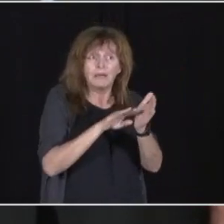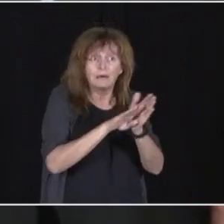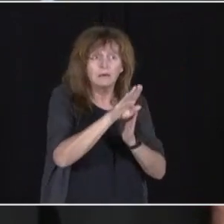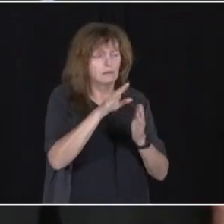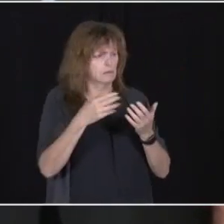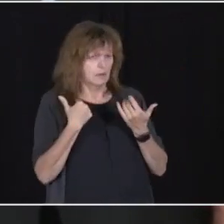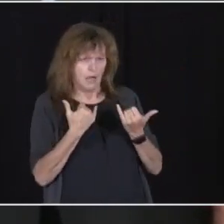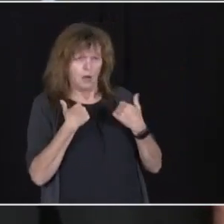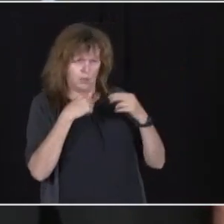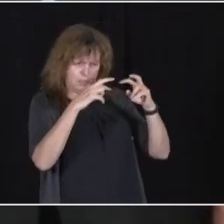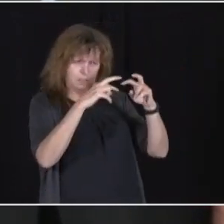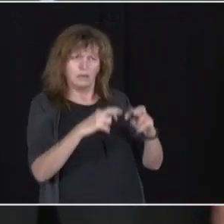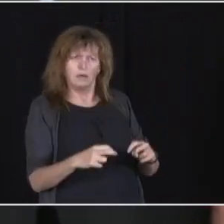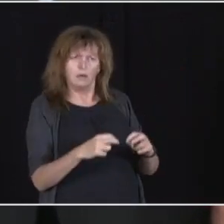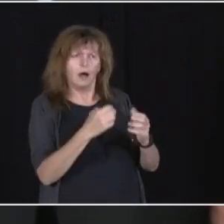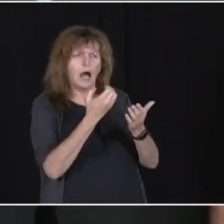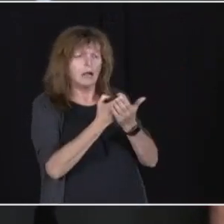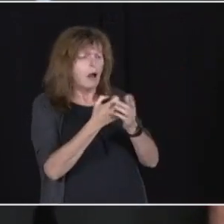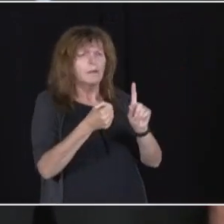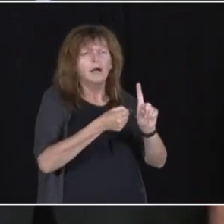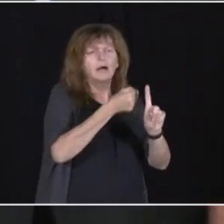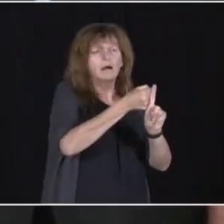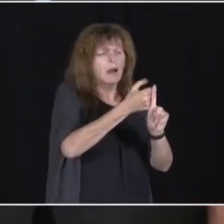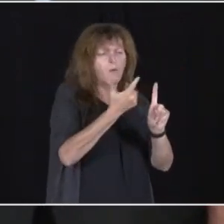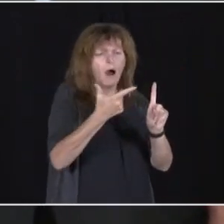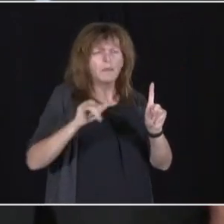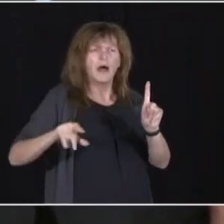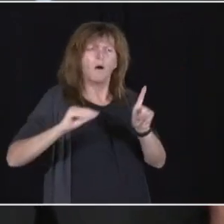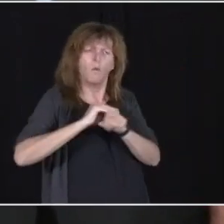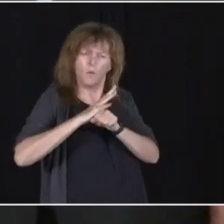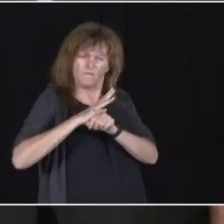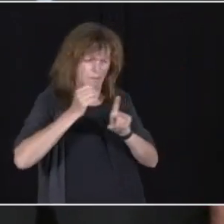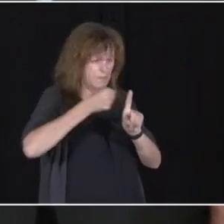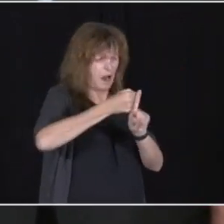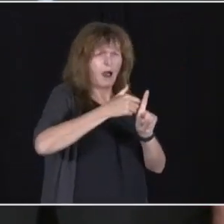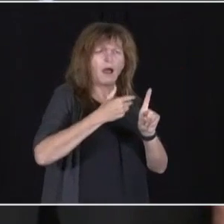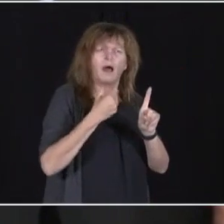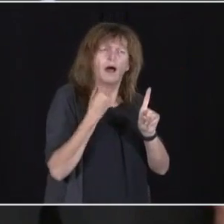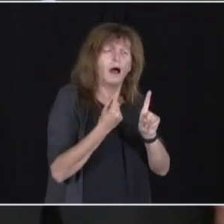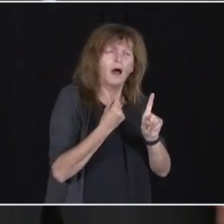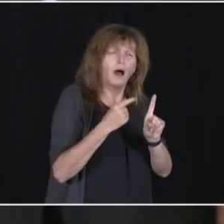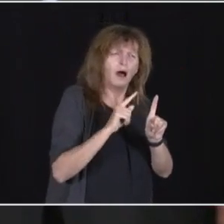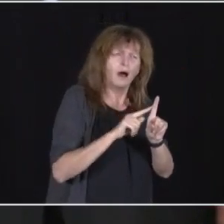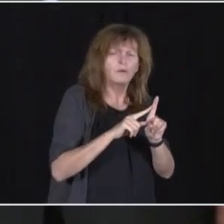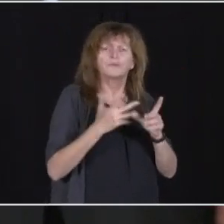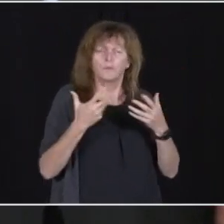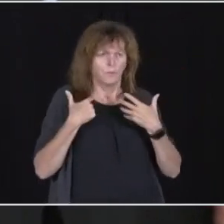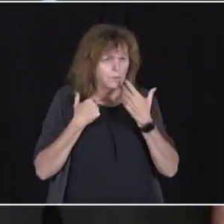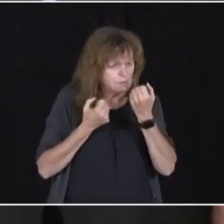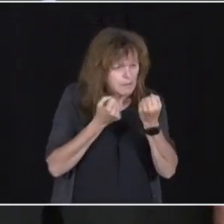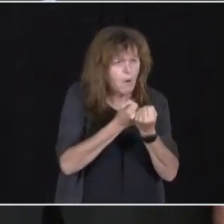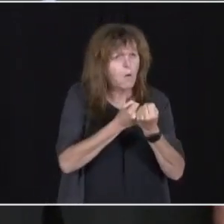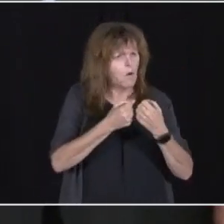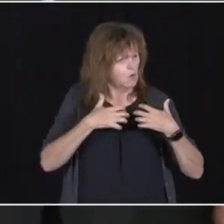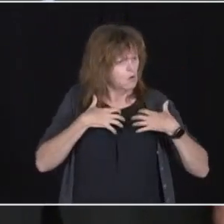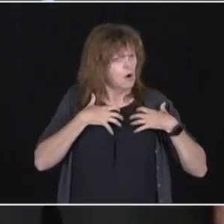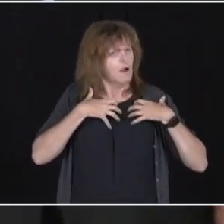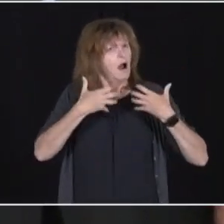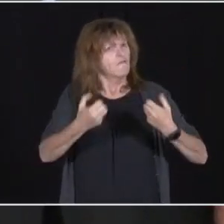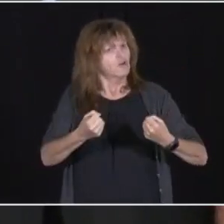economic affairs, we are conducting an in-depth review of economic impacts of COVID-19 and measures supporting economic recovery in Ontario. It is a consultation which will take us